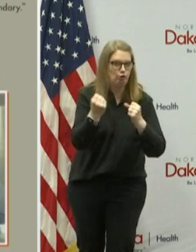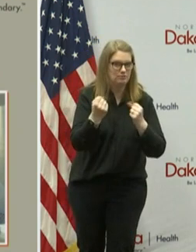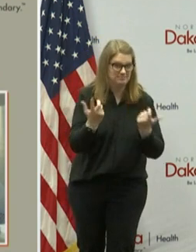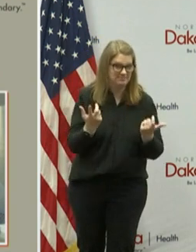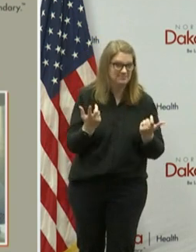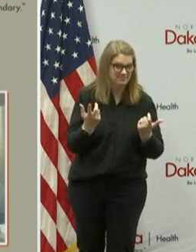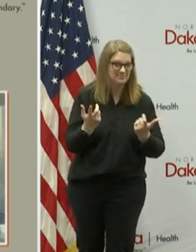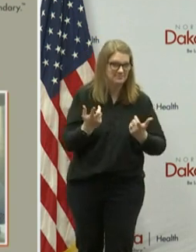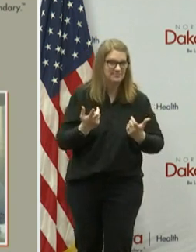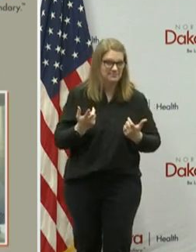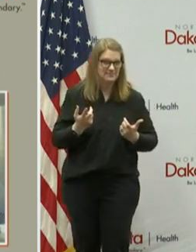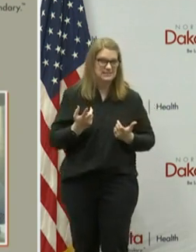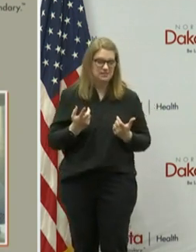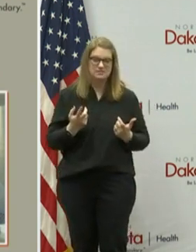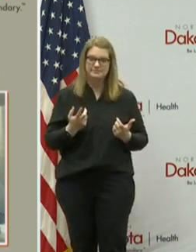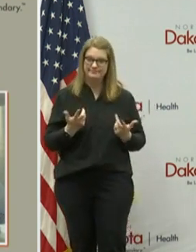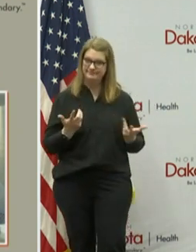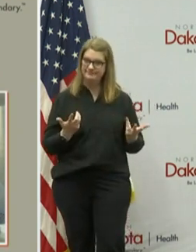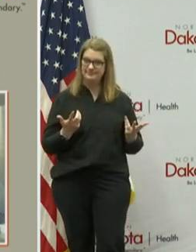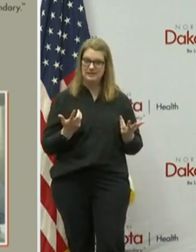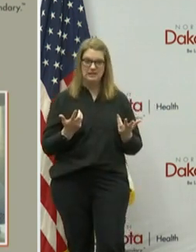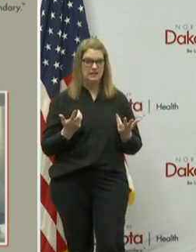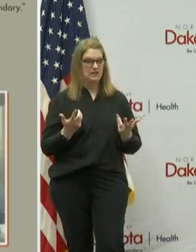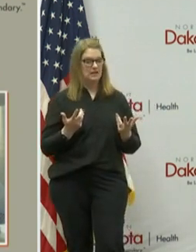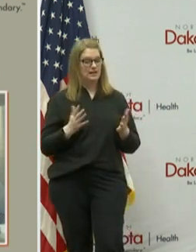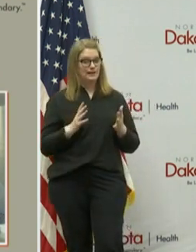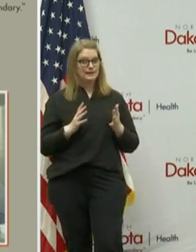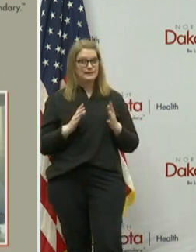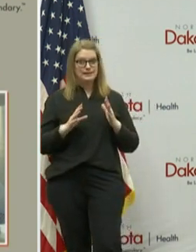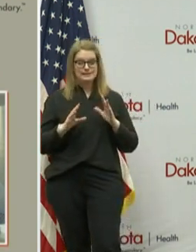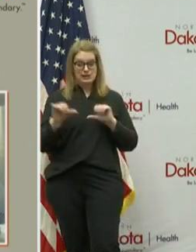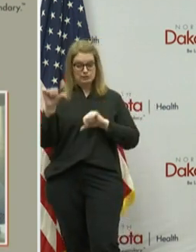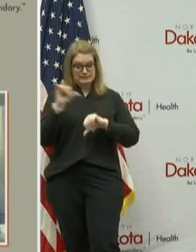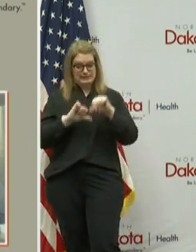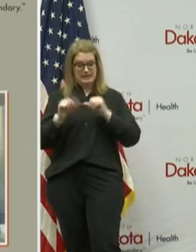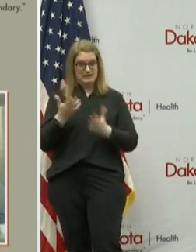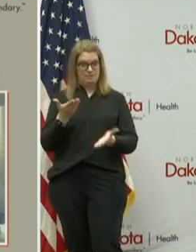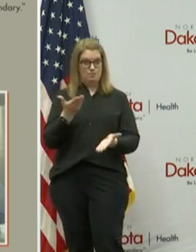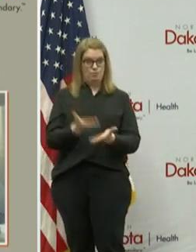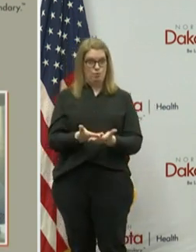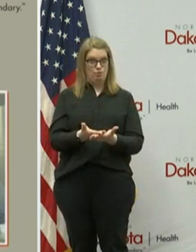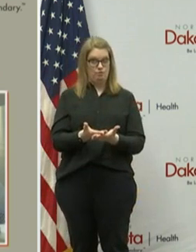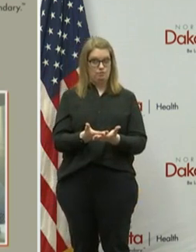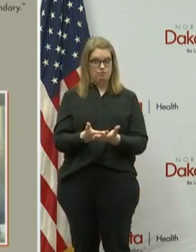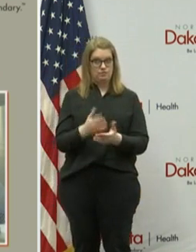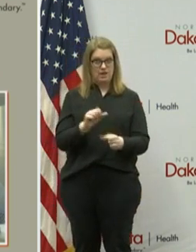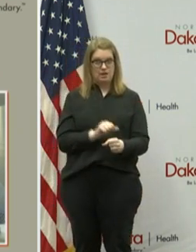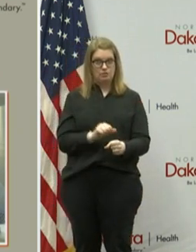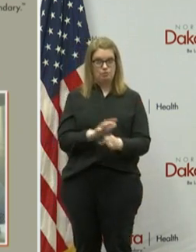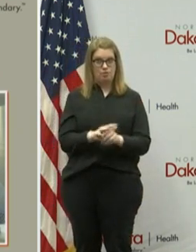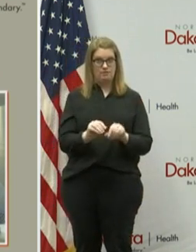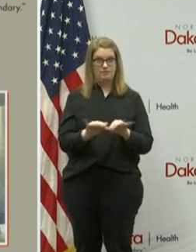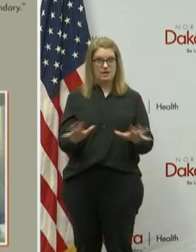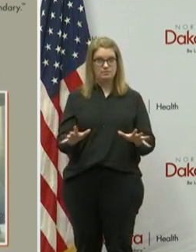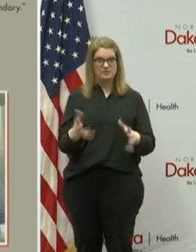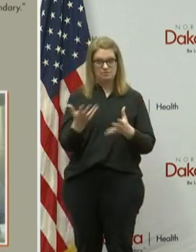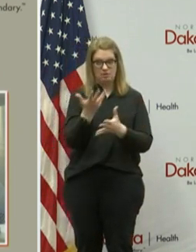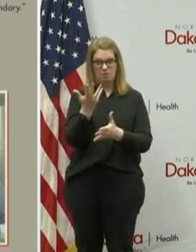PREPARE FOR IN MAY AND JUNE AND THROUGHOUT THE SUMMER AND DEFINITELY PREPARED FOR IT NEXT WINTER BECAUSE RIGHT NOW, THERE